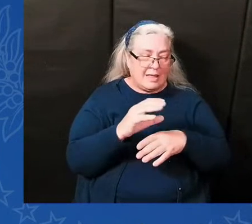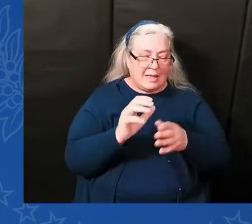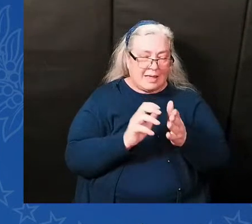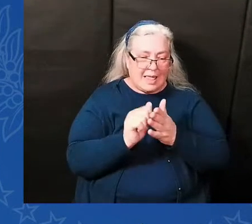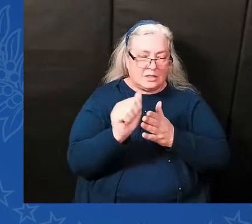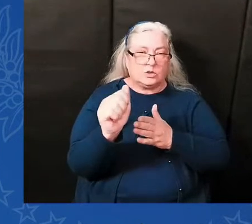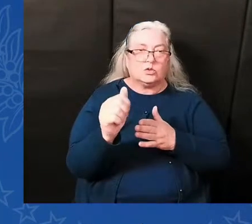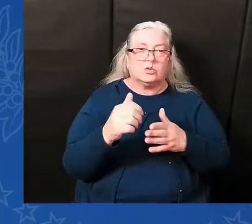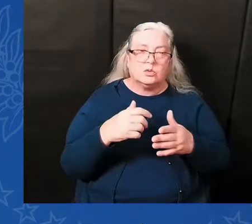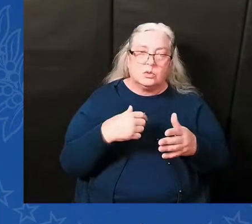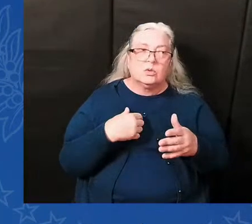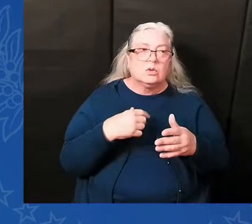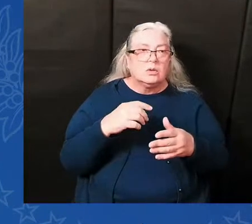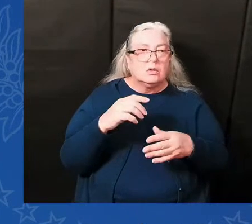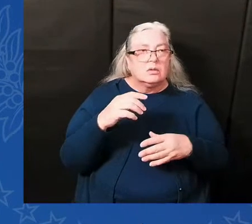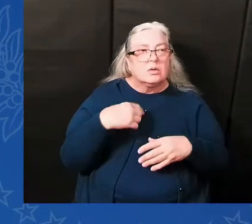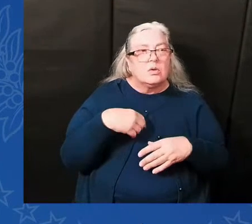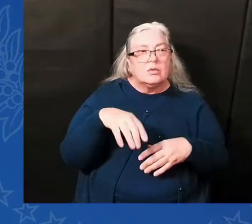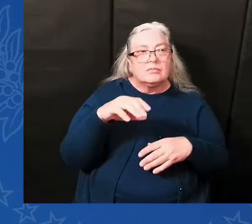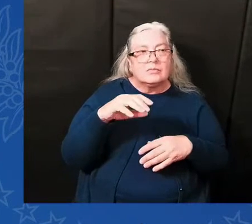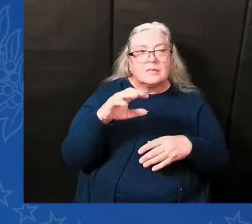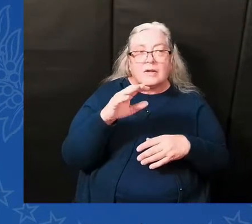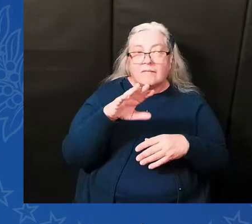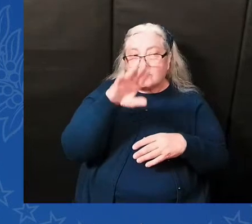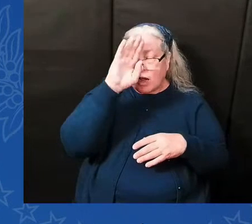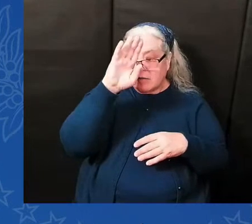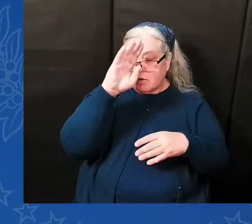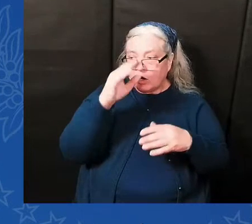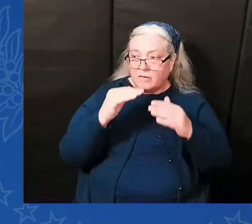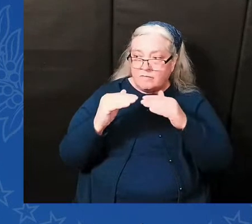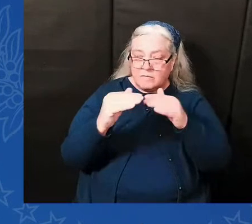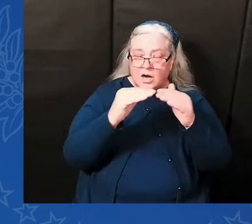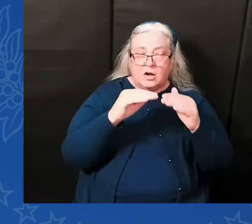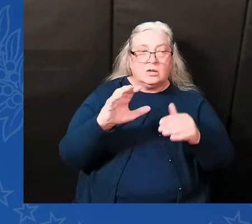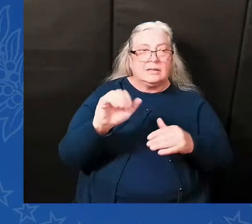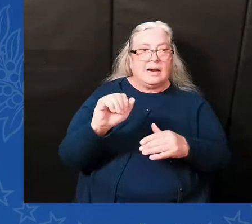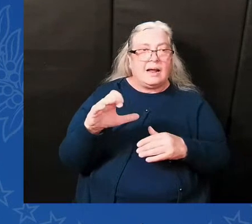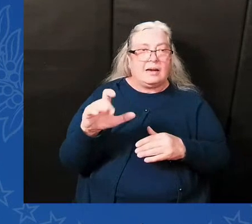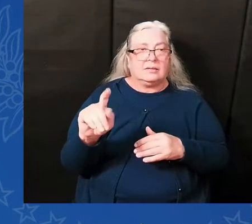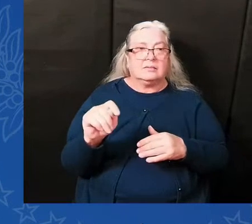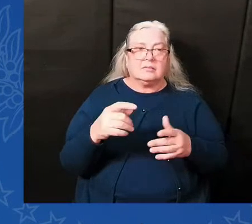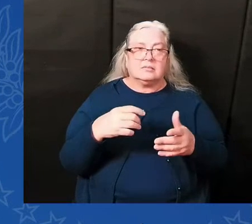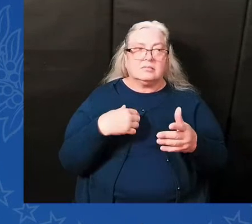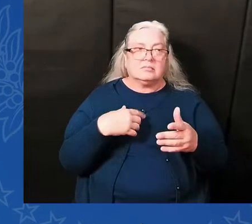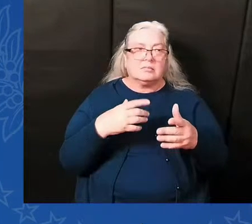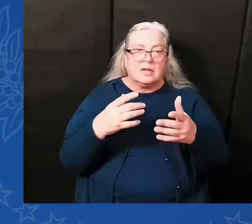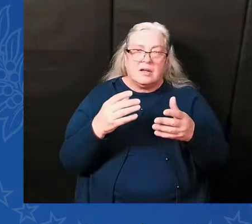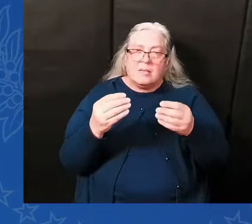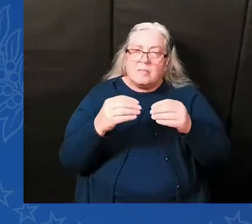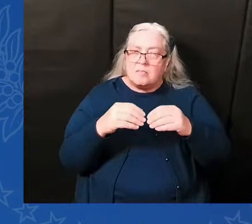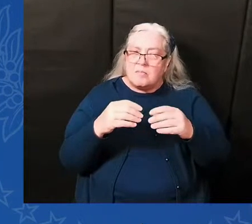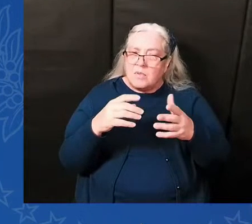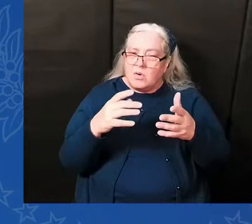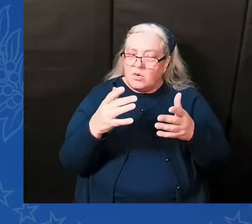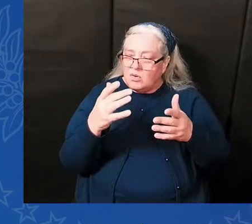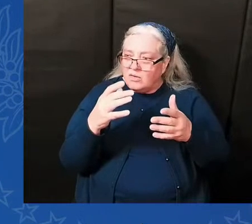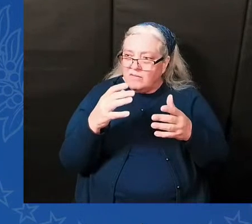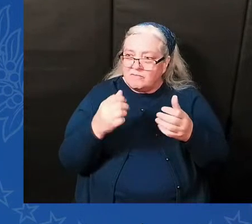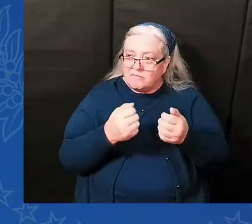and their families critical workers' compensation and other benefits by making sure certain kinds of heart problems, lung disease,